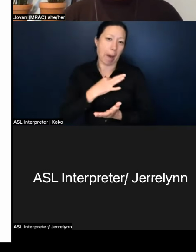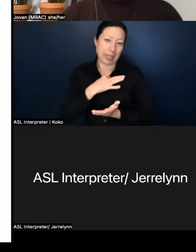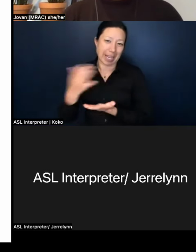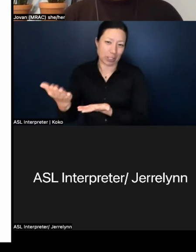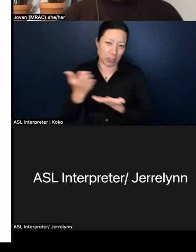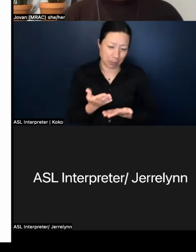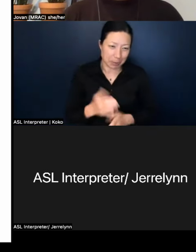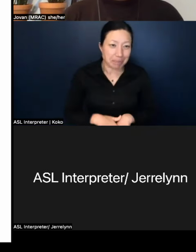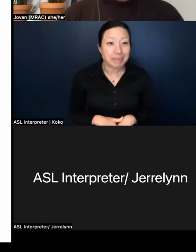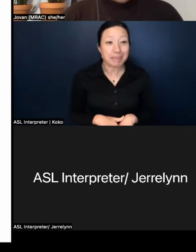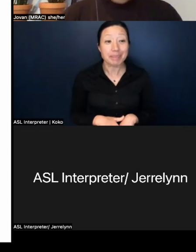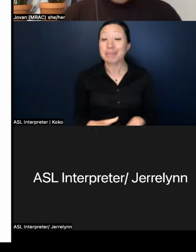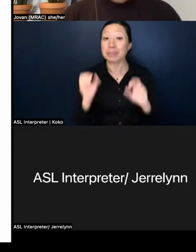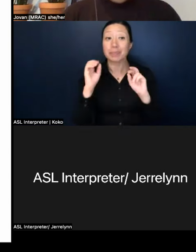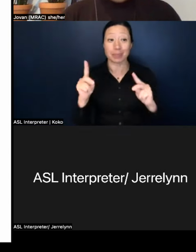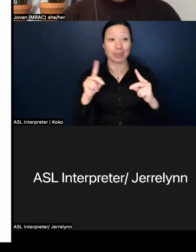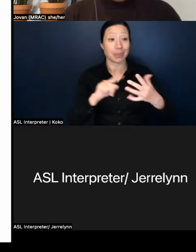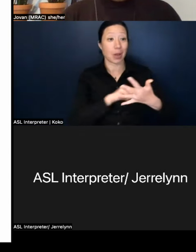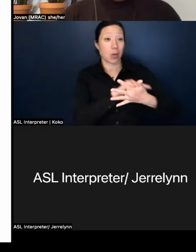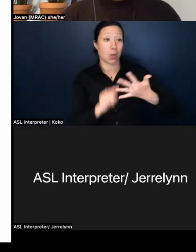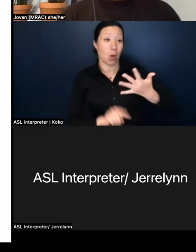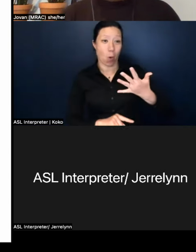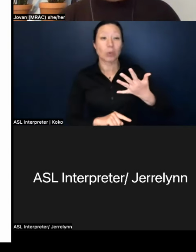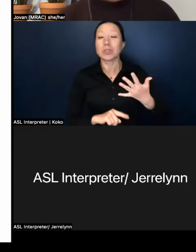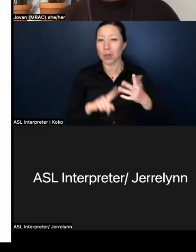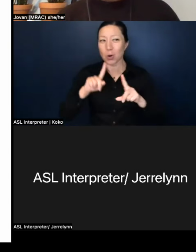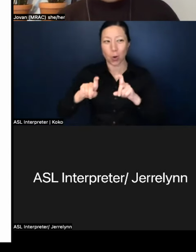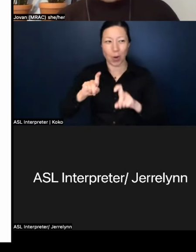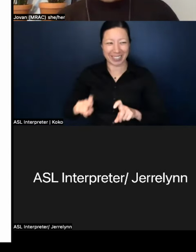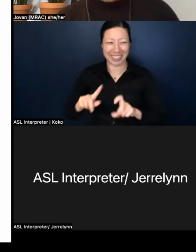All right, so these are the questions that you'll be required to answer.